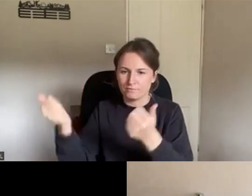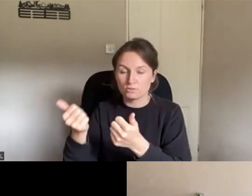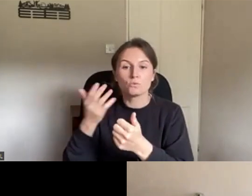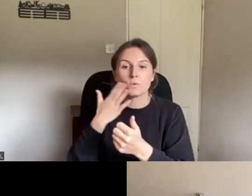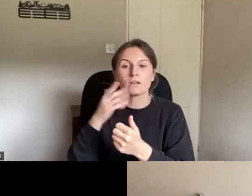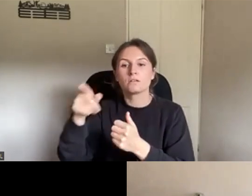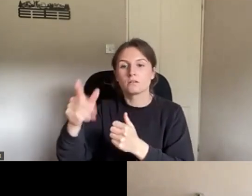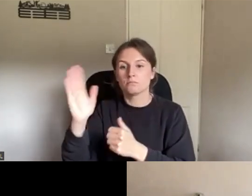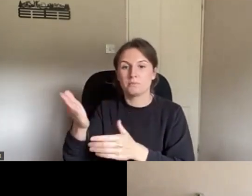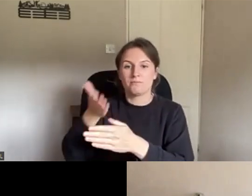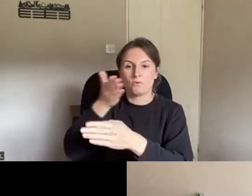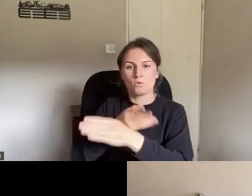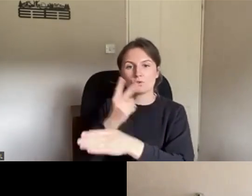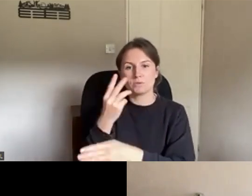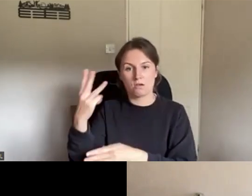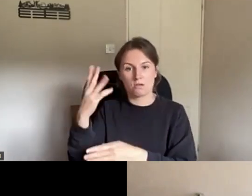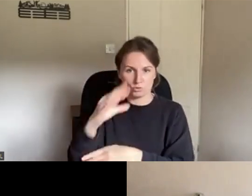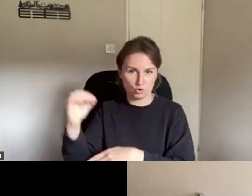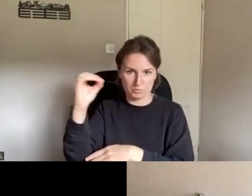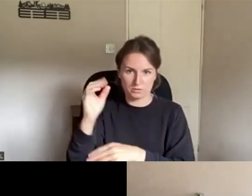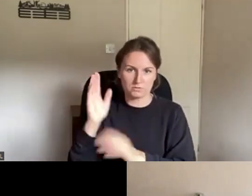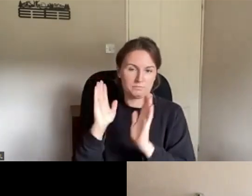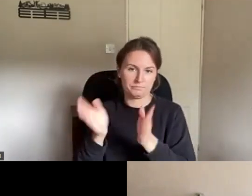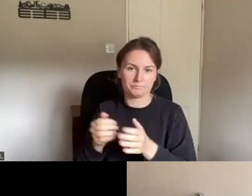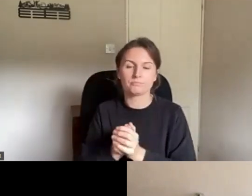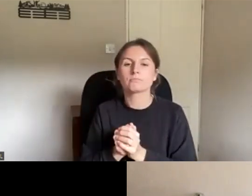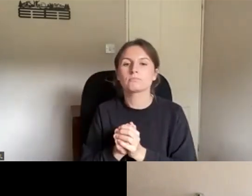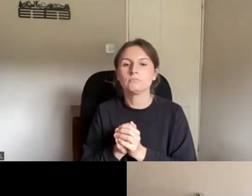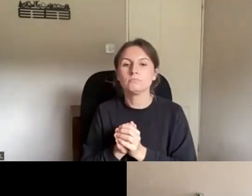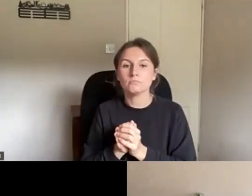Just to mention here as well, even if you submit your entry